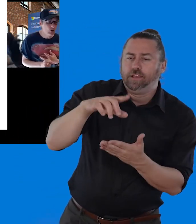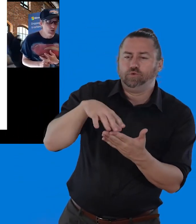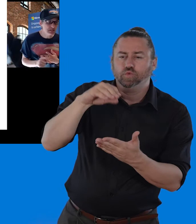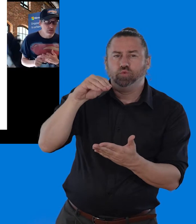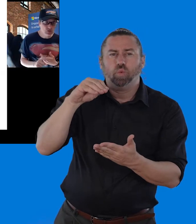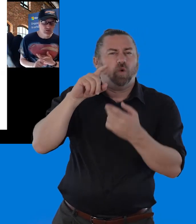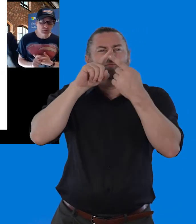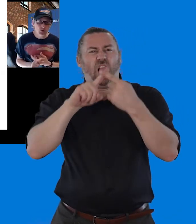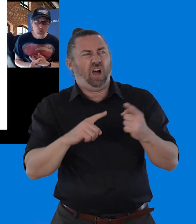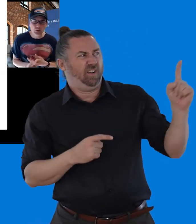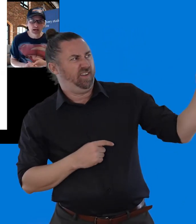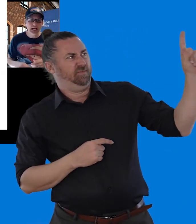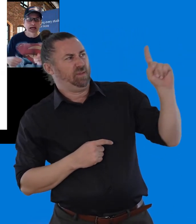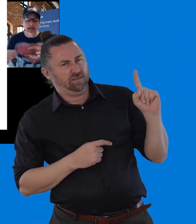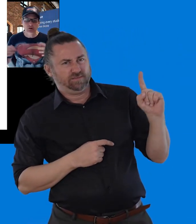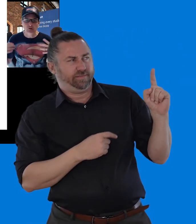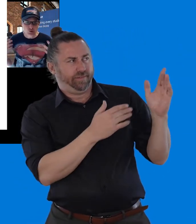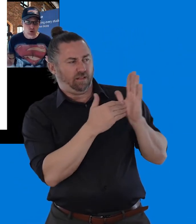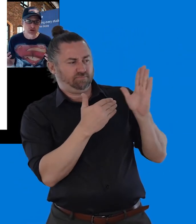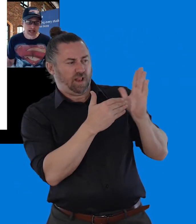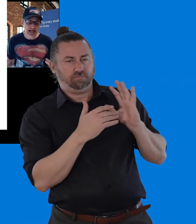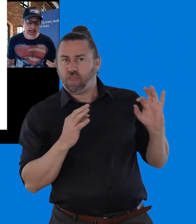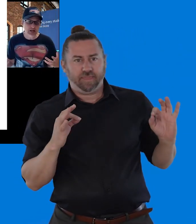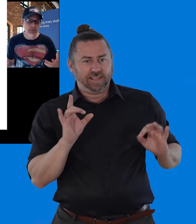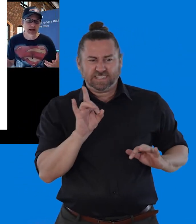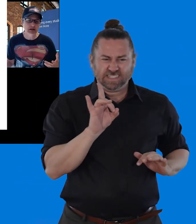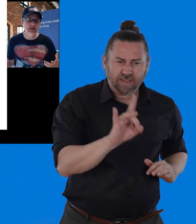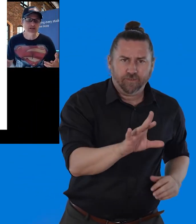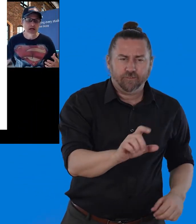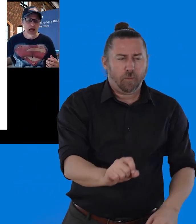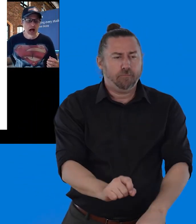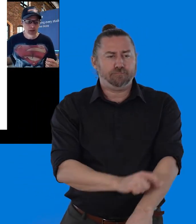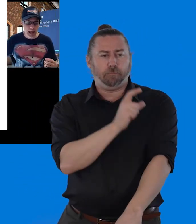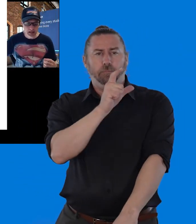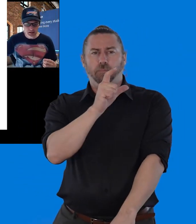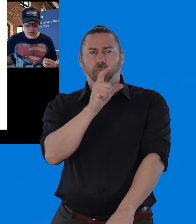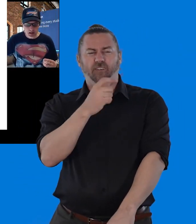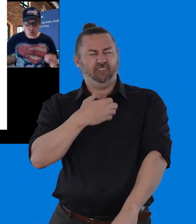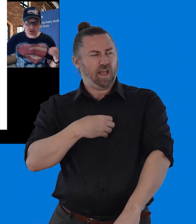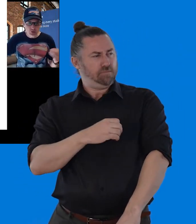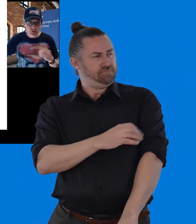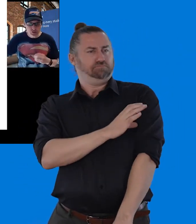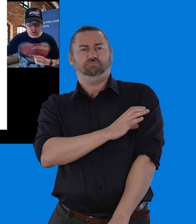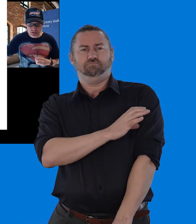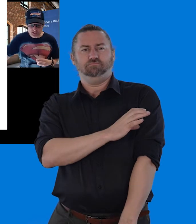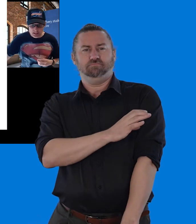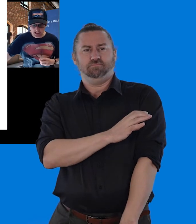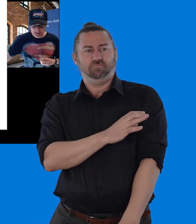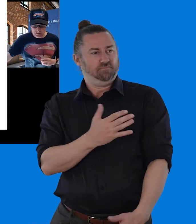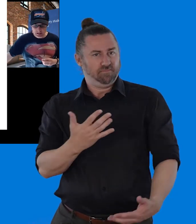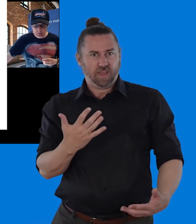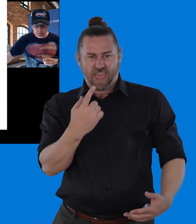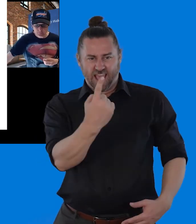or some sort of support worker. It grows that independence, and it also reduces that stigma.